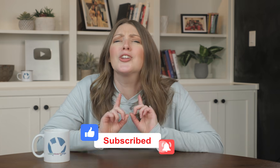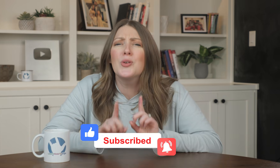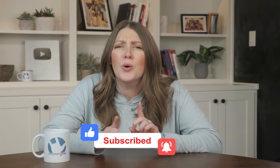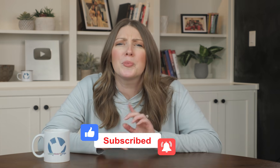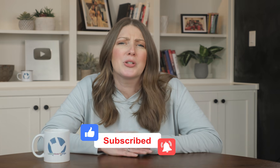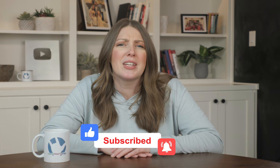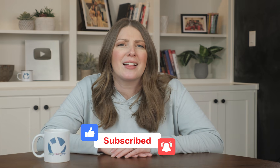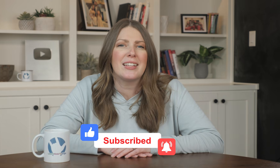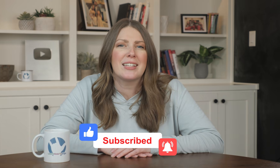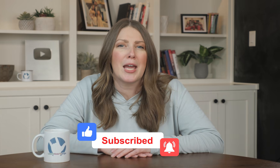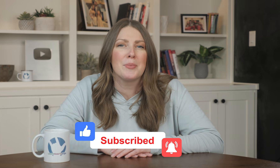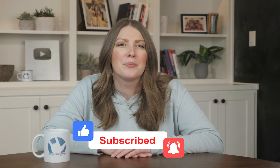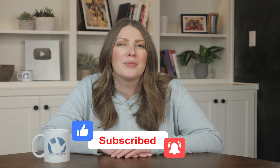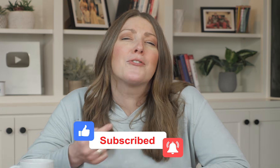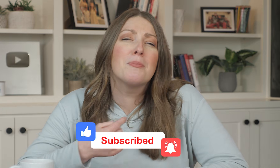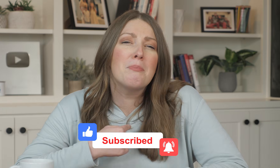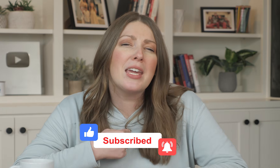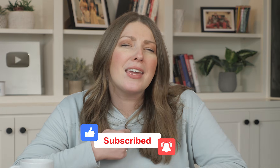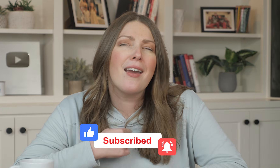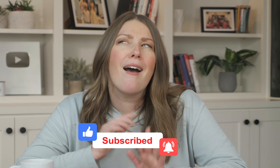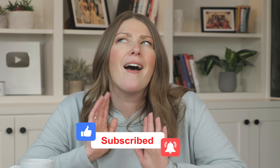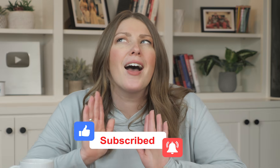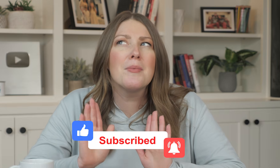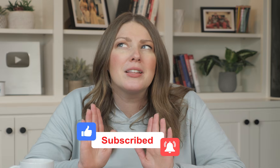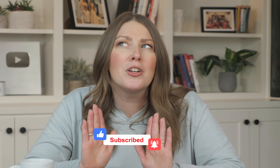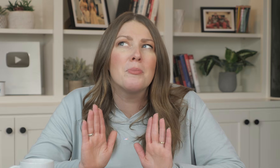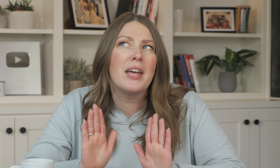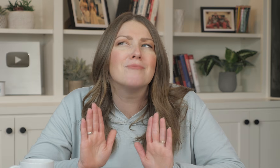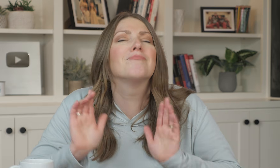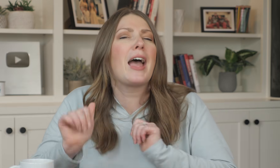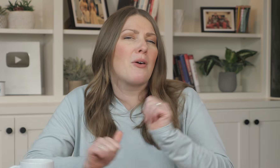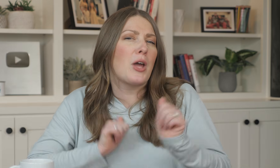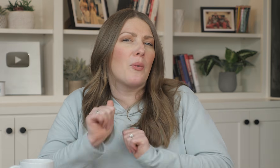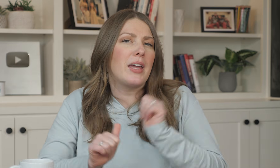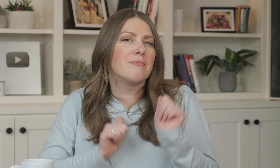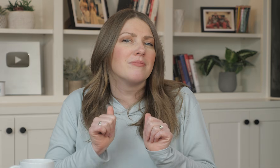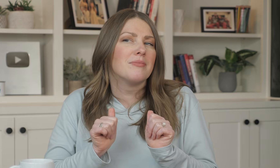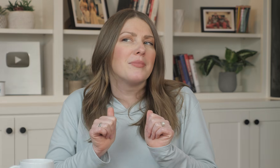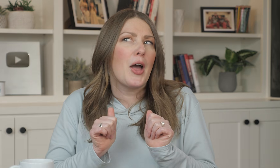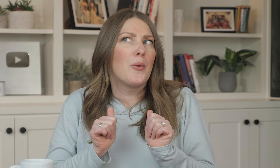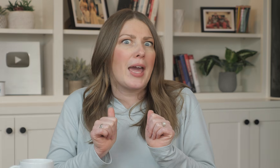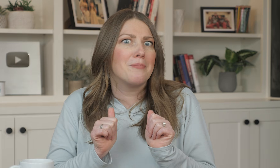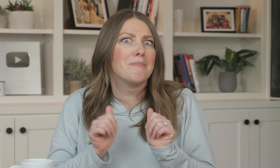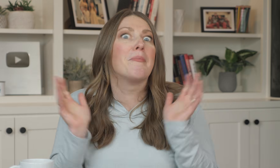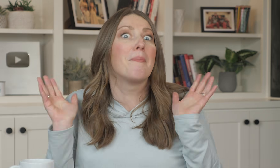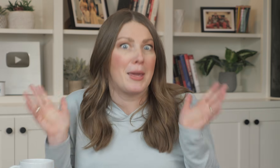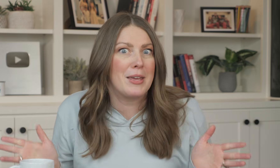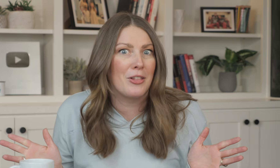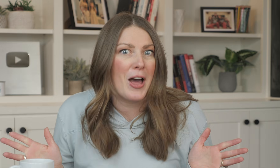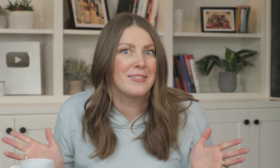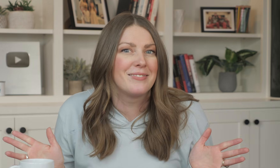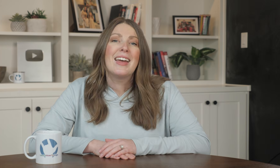your personality type for me, I'm a little bit outgoing. Okay. Maybe a lot.